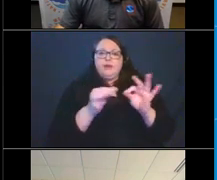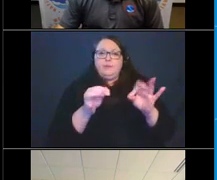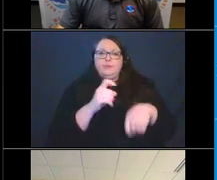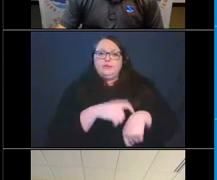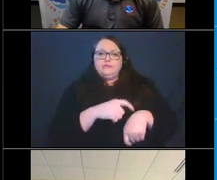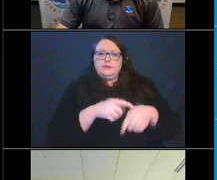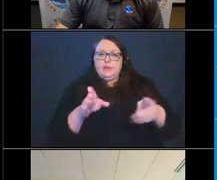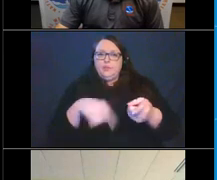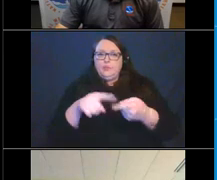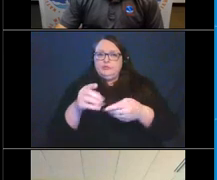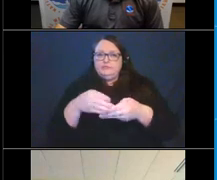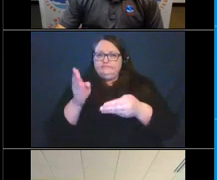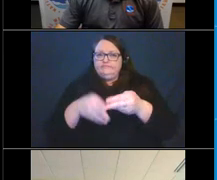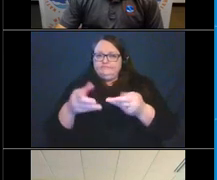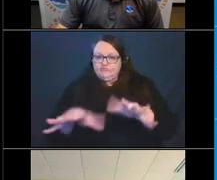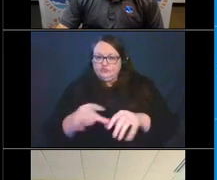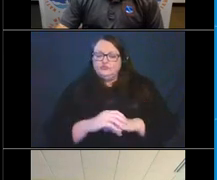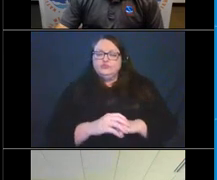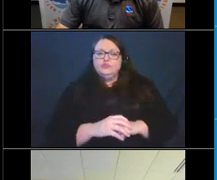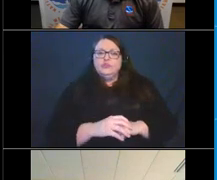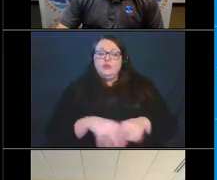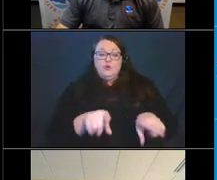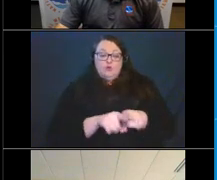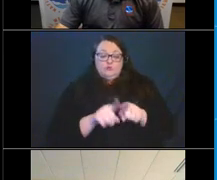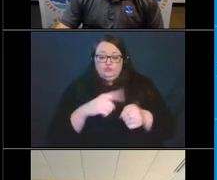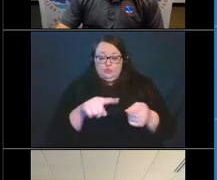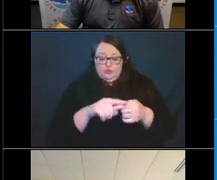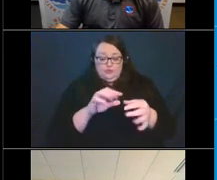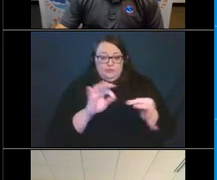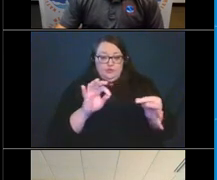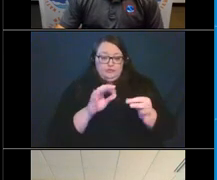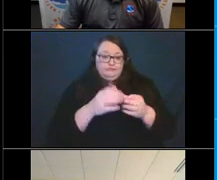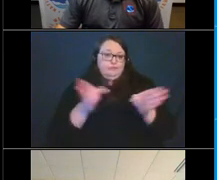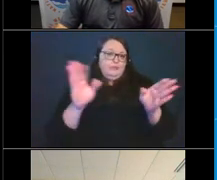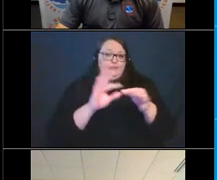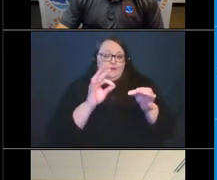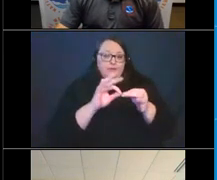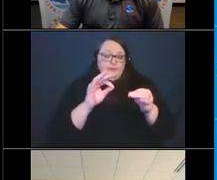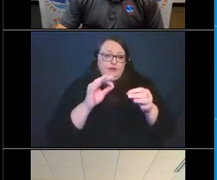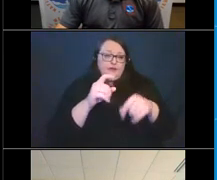is this going to become fully supported once that public comment period is over or will it still be